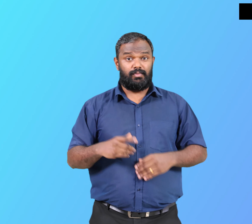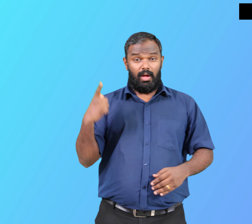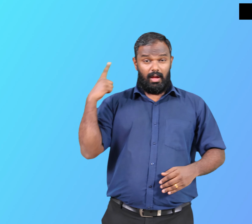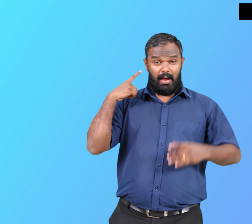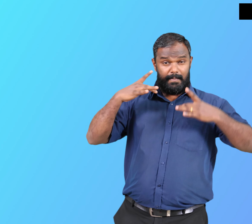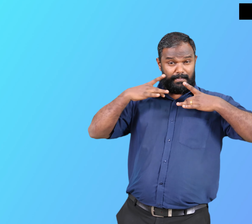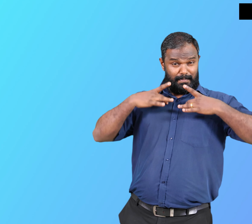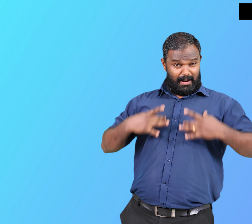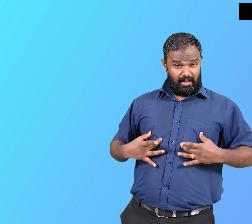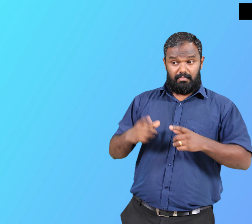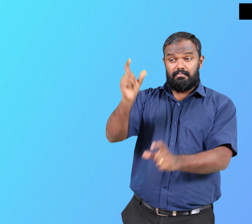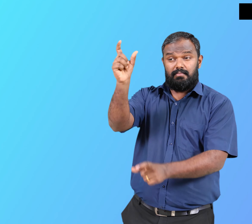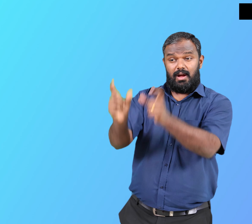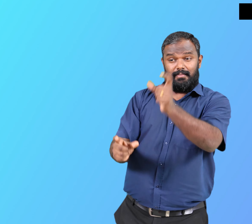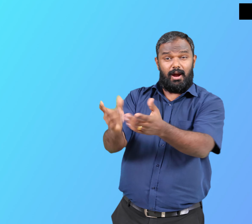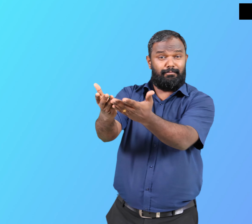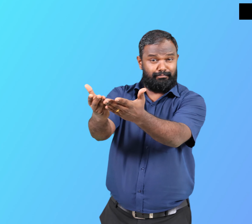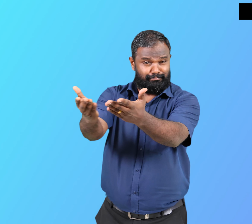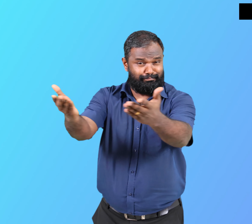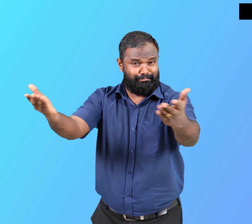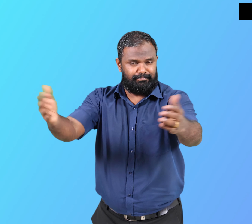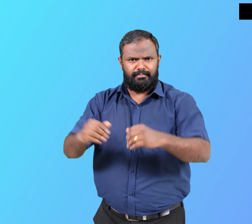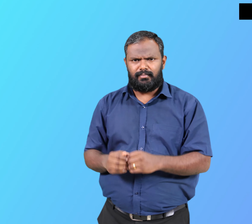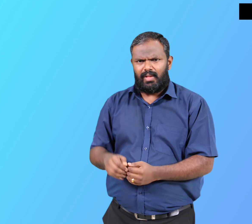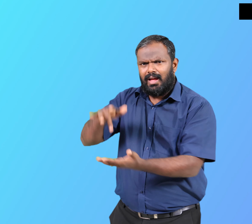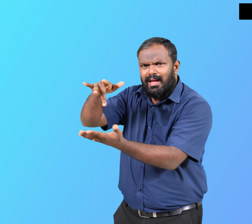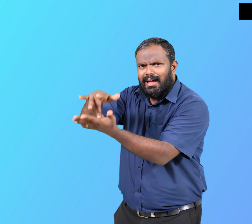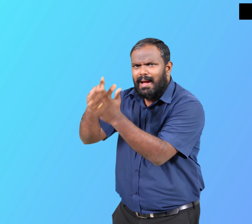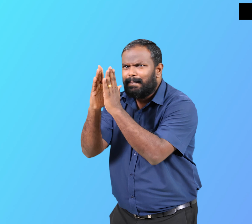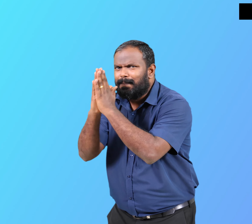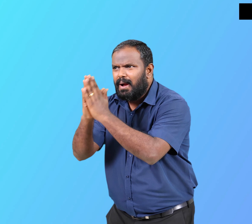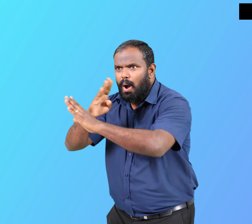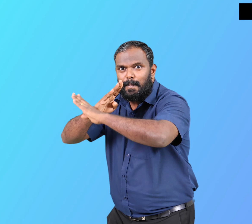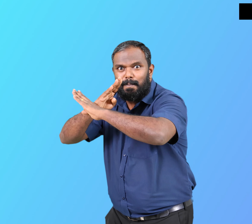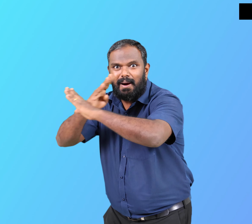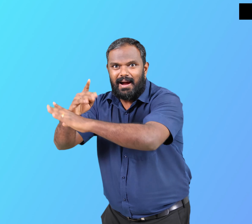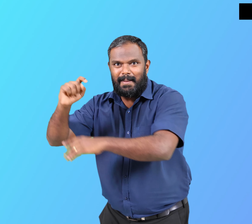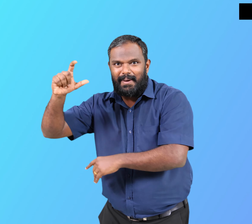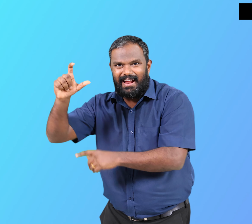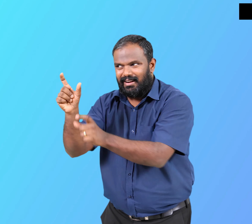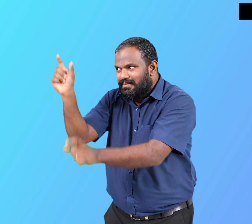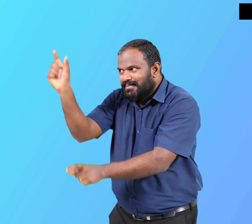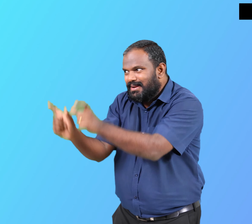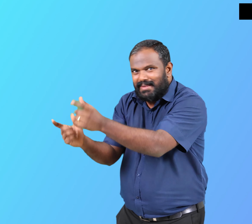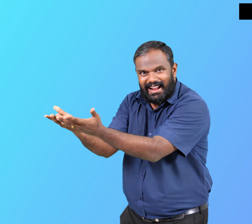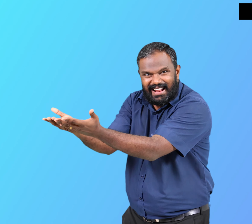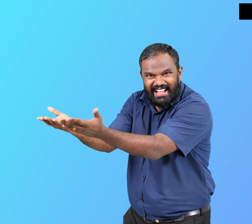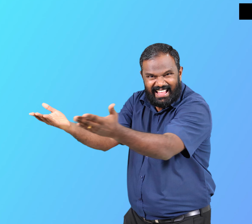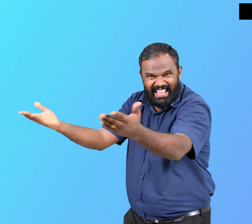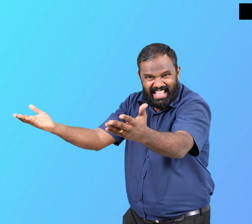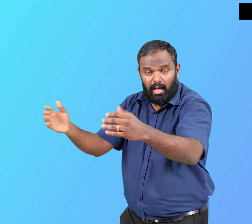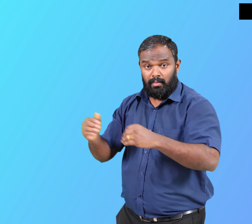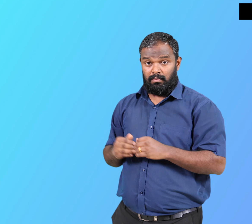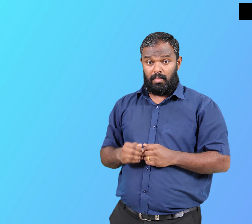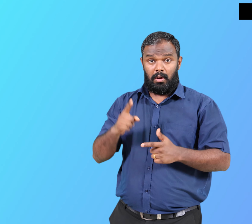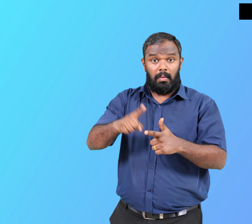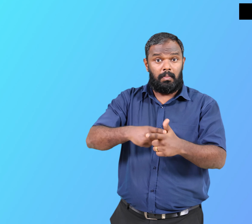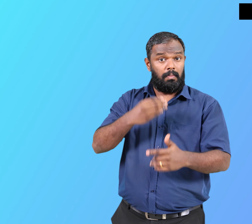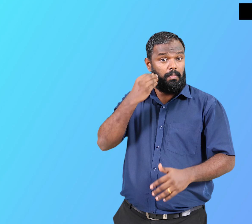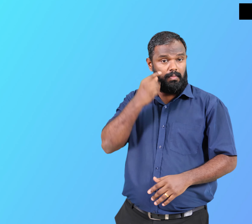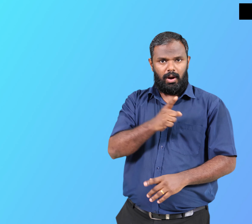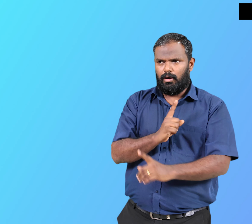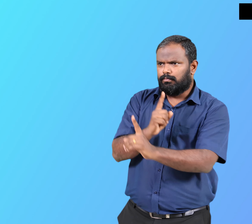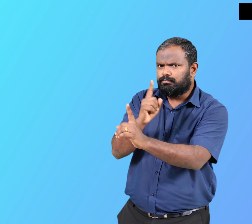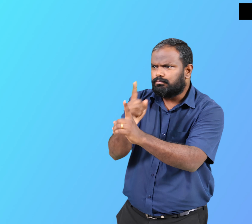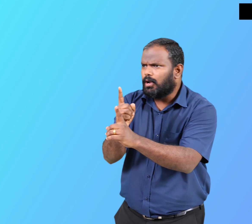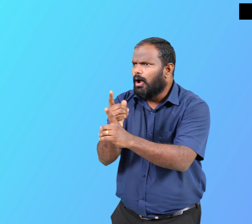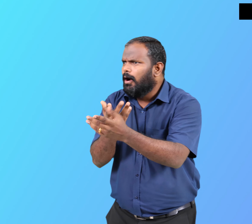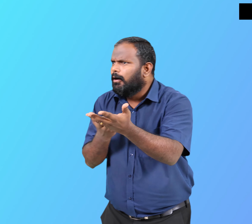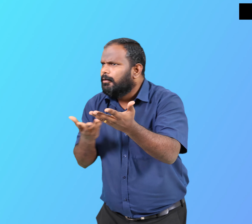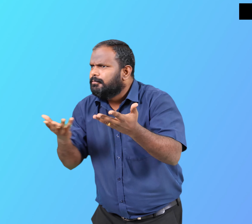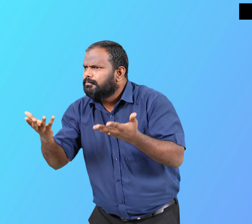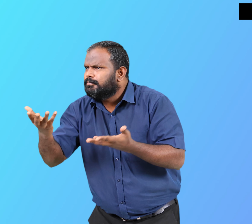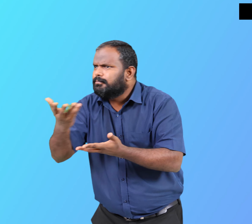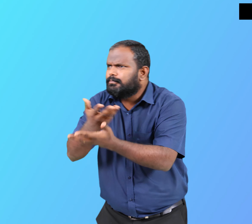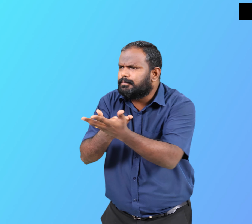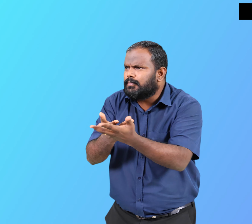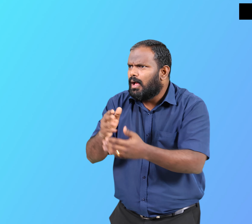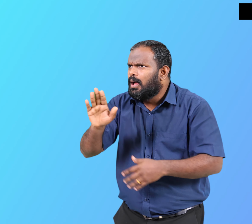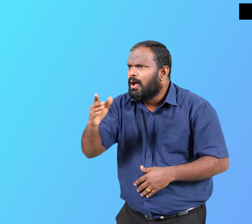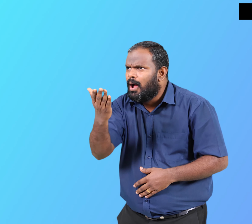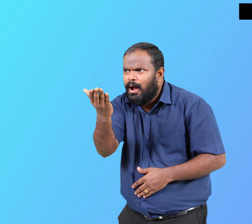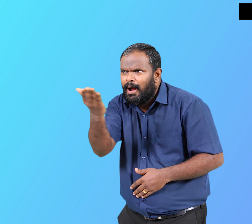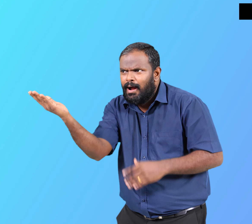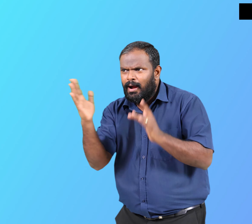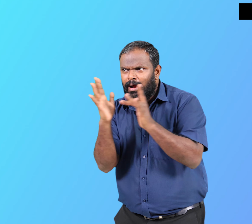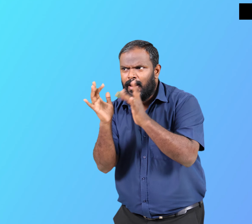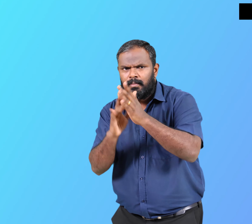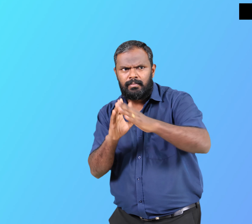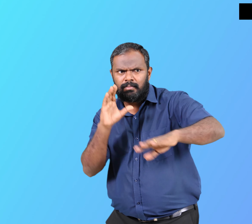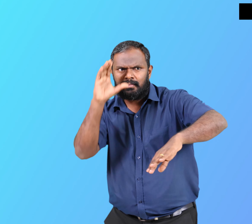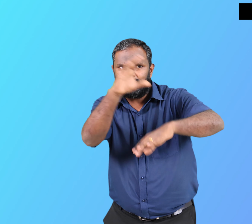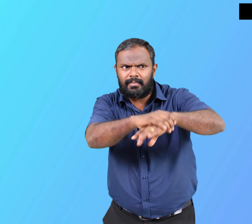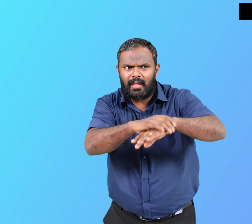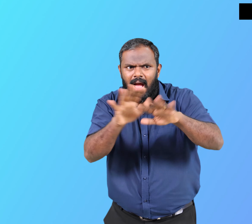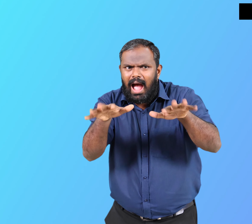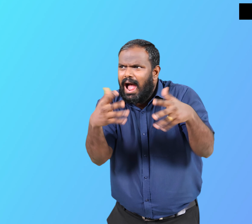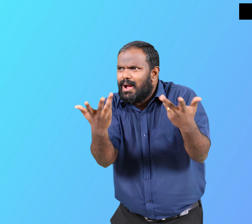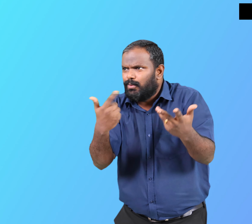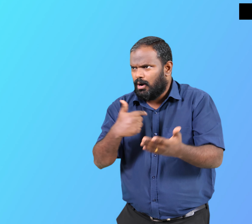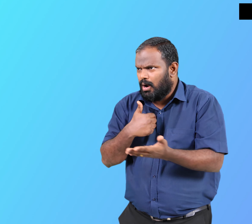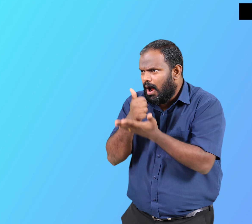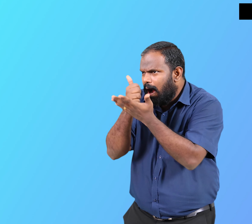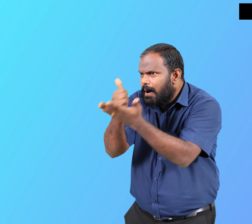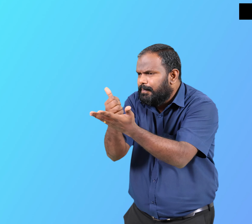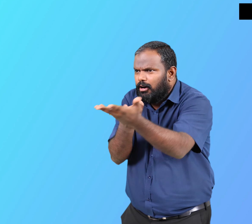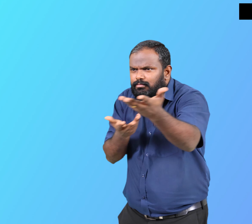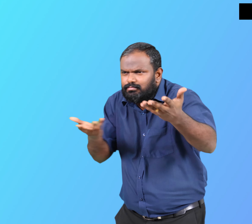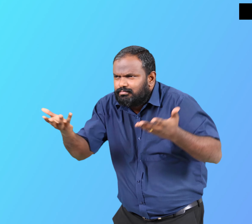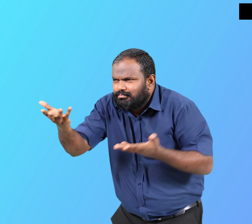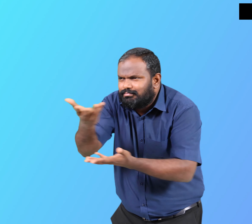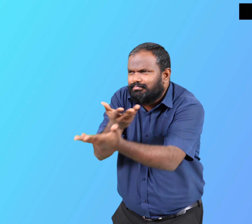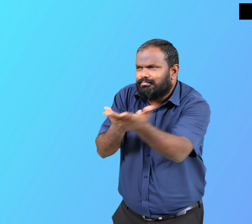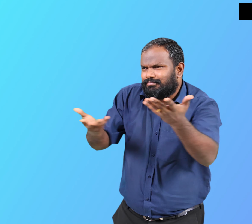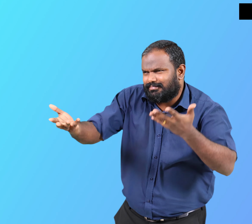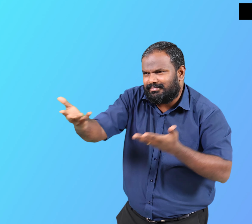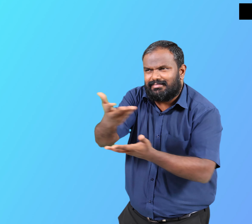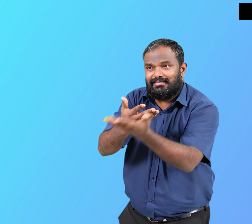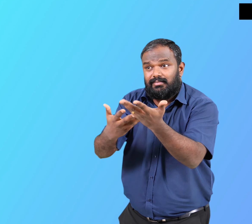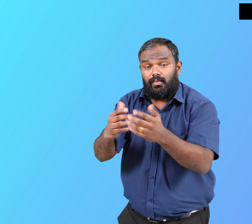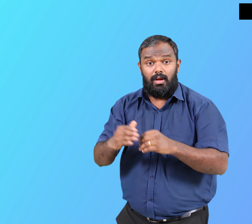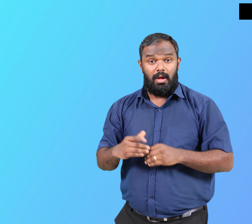and he went and talked with the leading priests and the captains of the Temple police. He talked to them about a way to hand Jesus over to them.